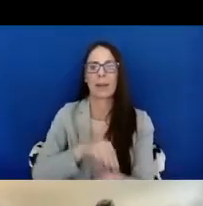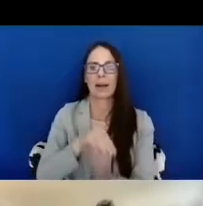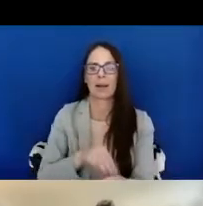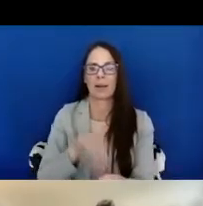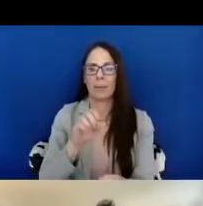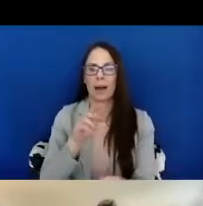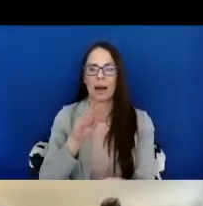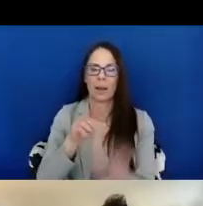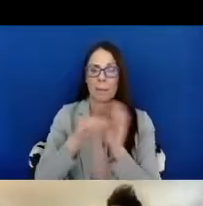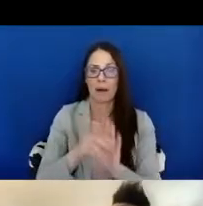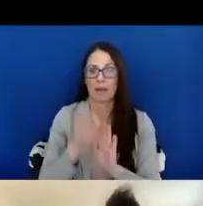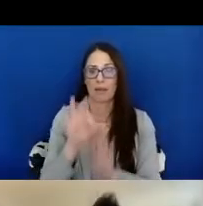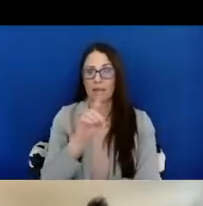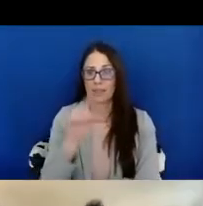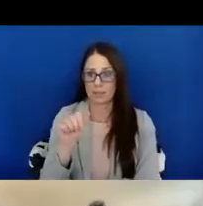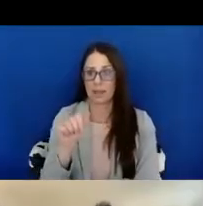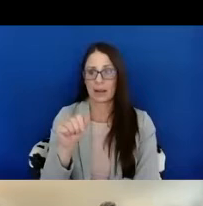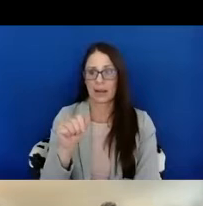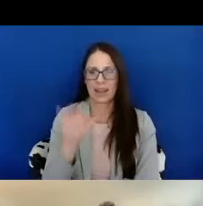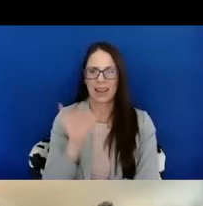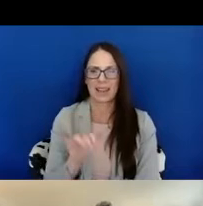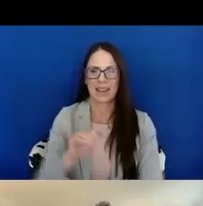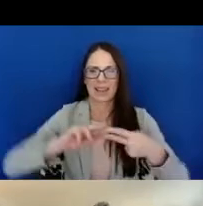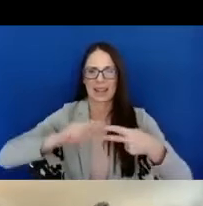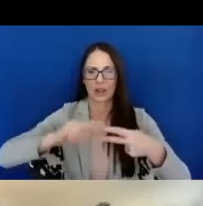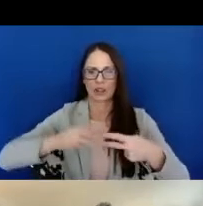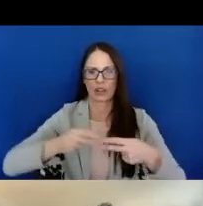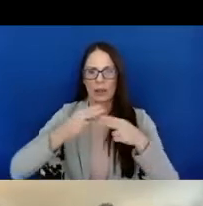but which is interchangeably referred to as the conventional and medicalized